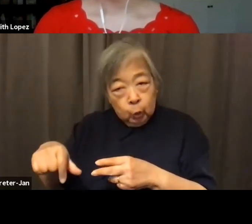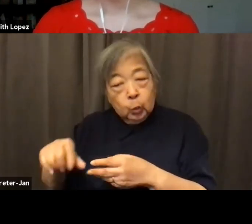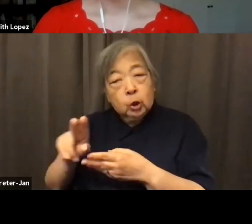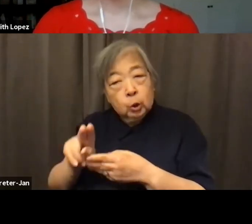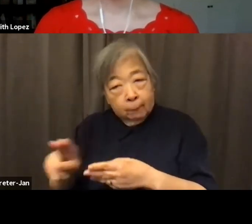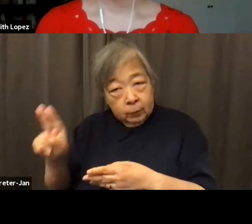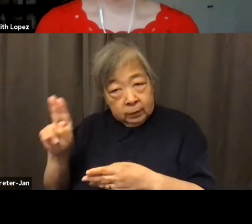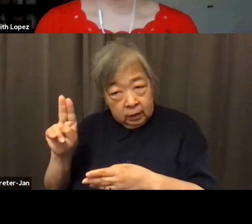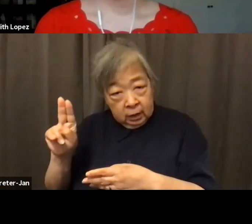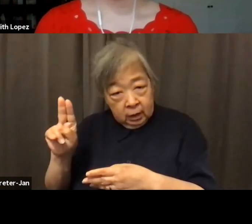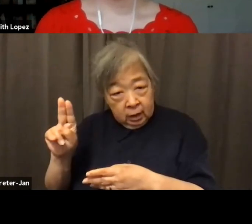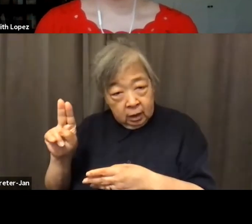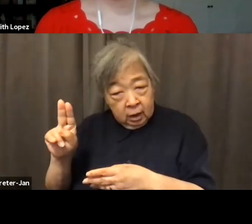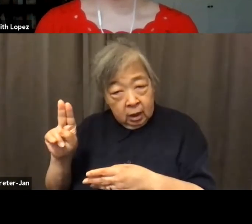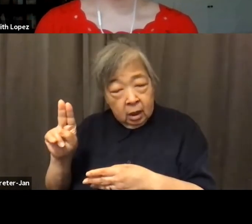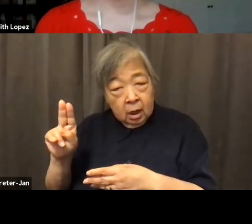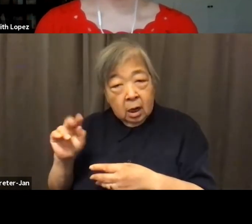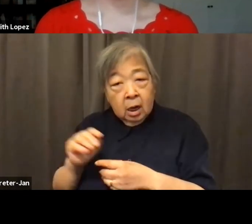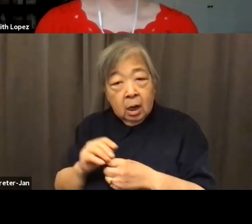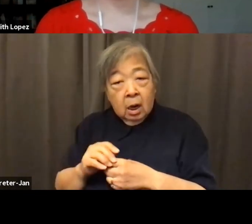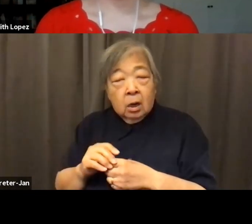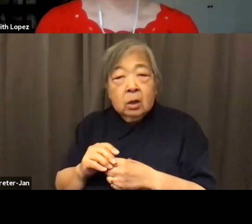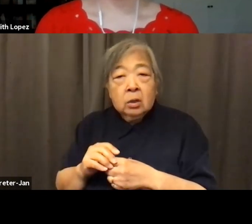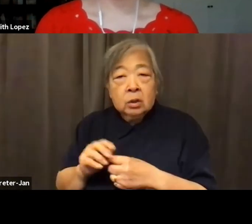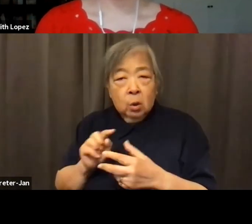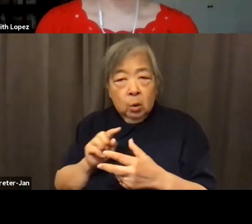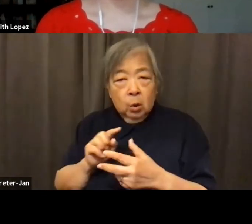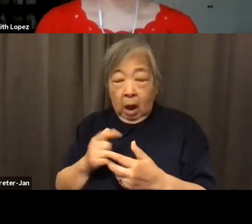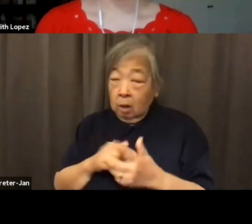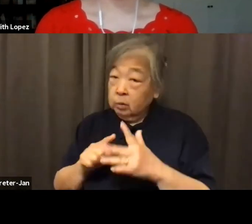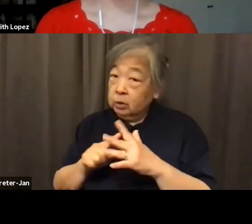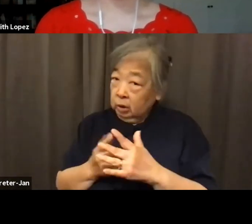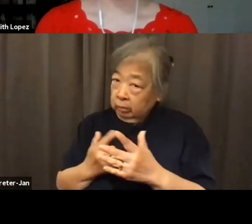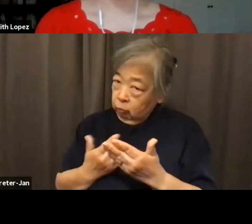Yeah, so those are the three I would start with.